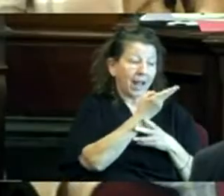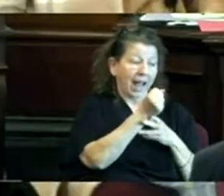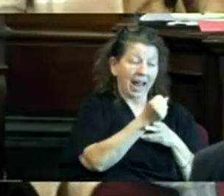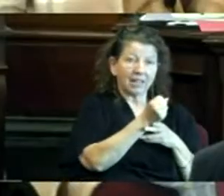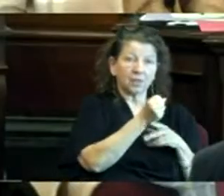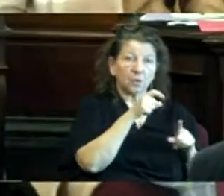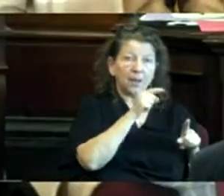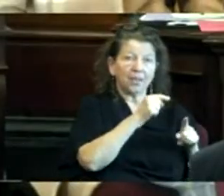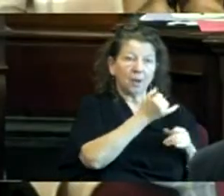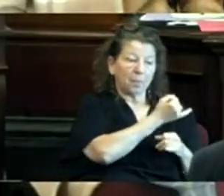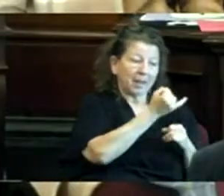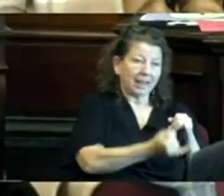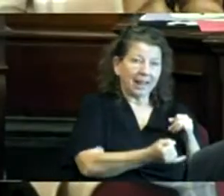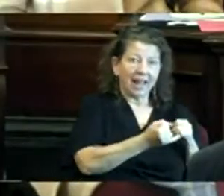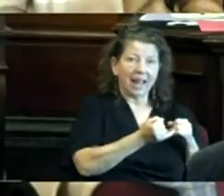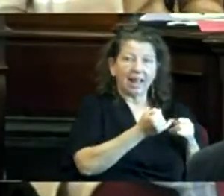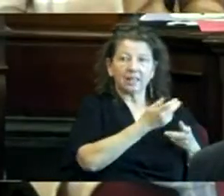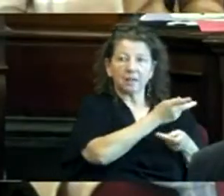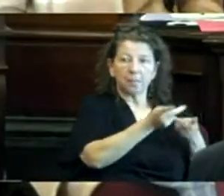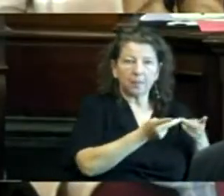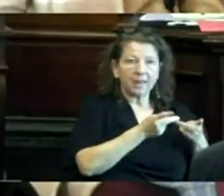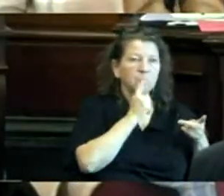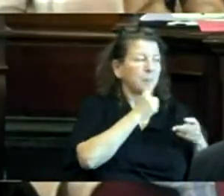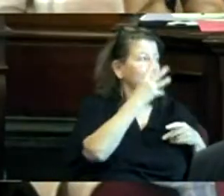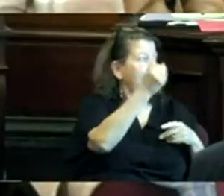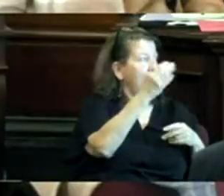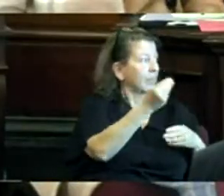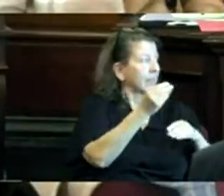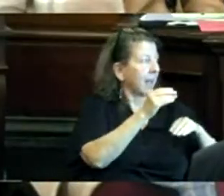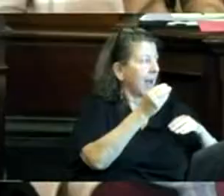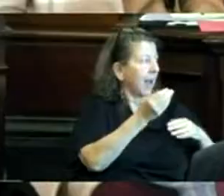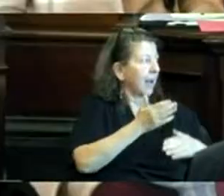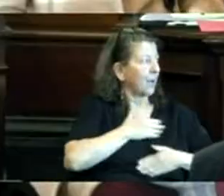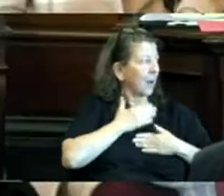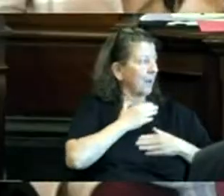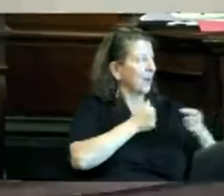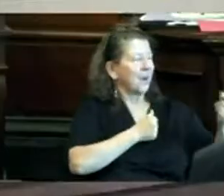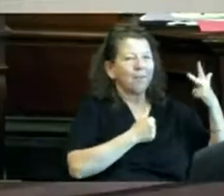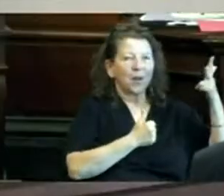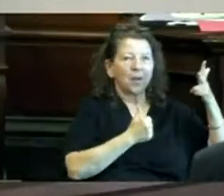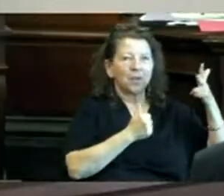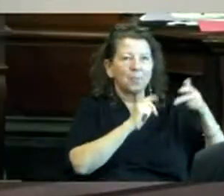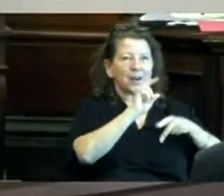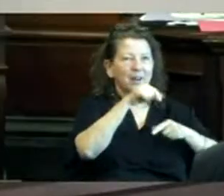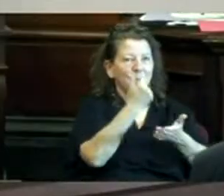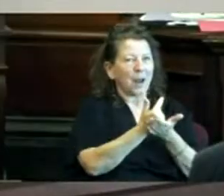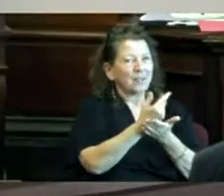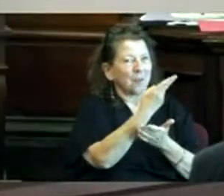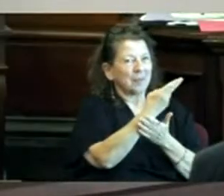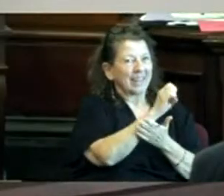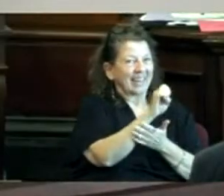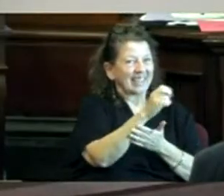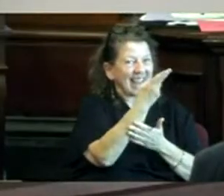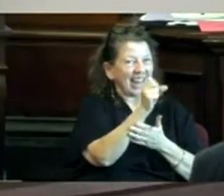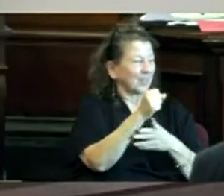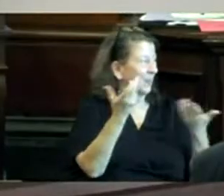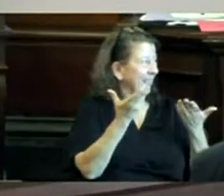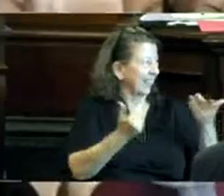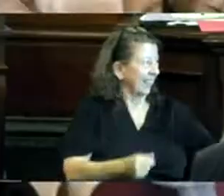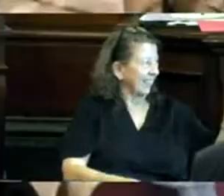that, you know, of the of the major high schools that will be the last place that gets a recreation outside recreation